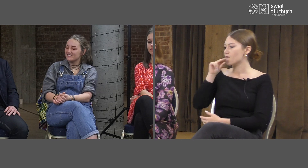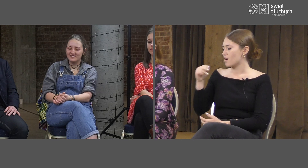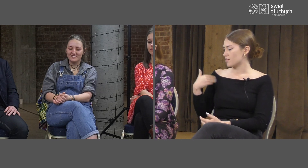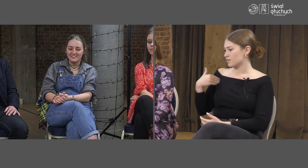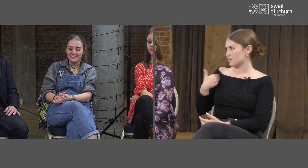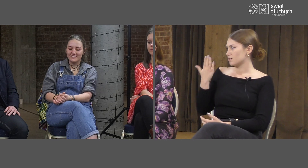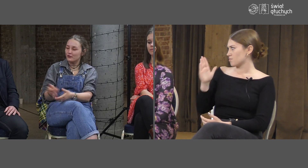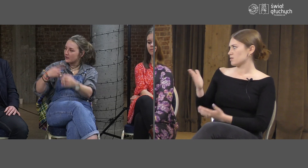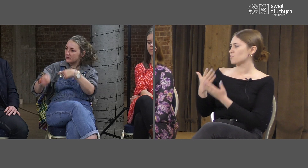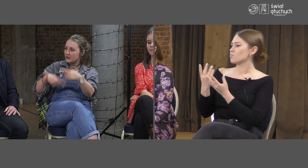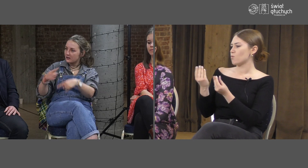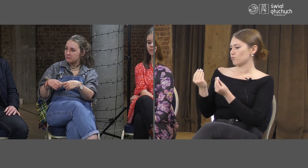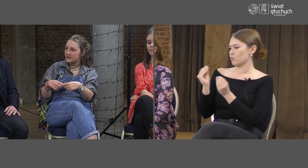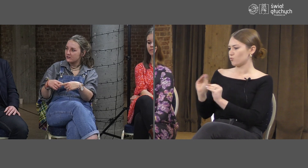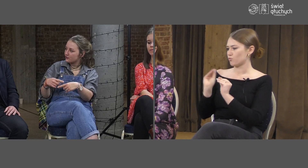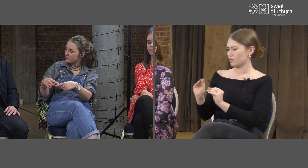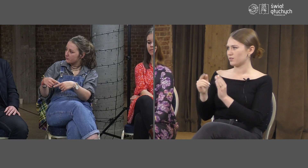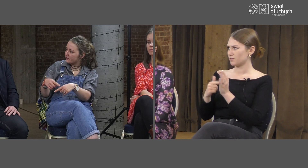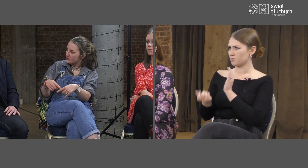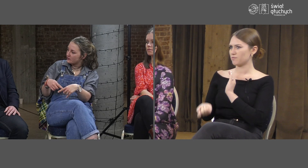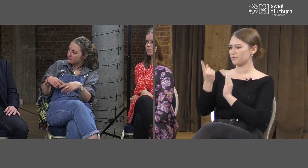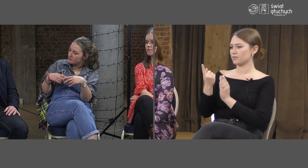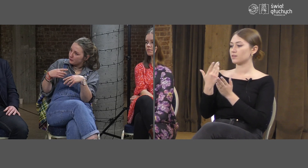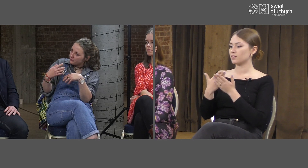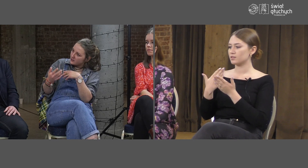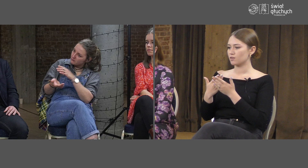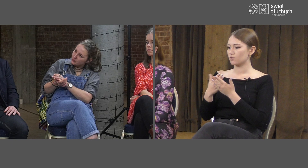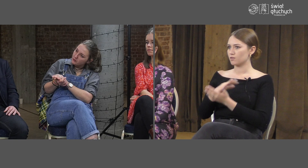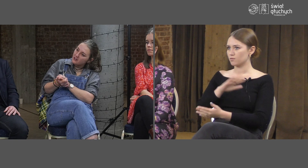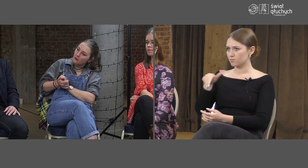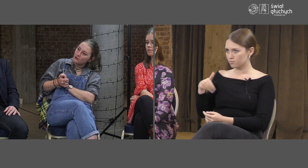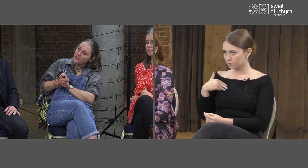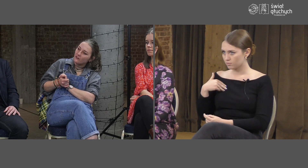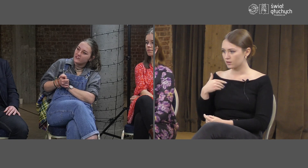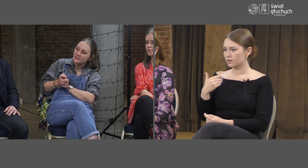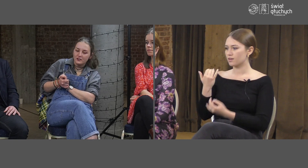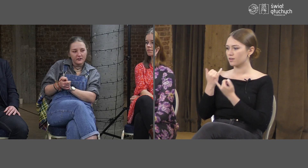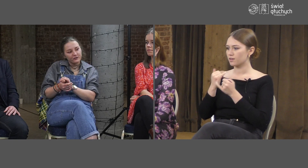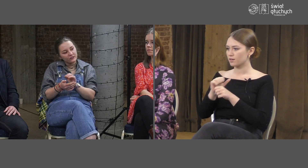And here’s the paradox that, despite everything, we sound like foreigners,